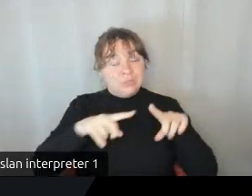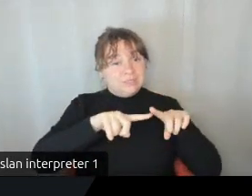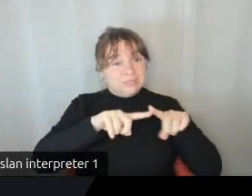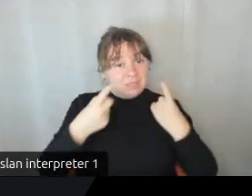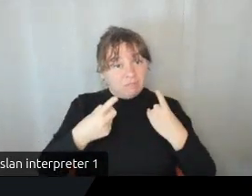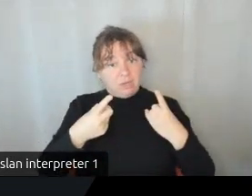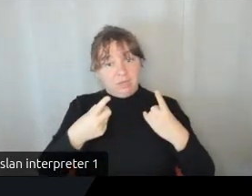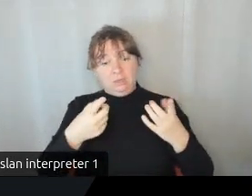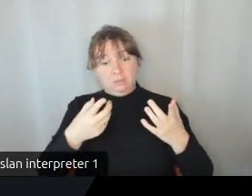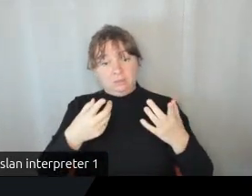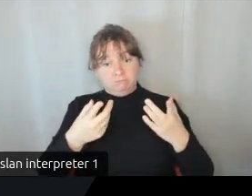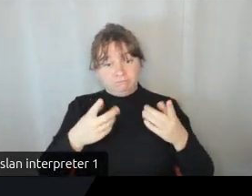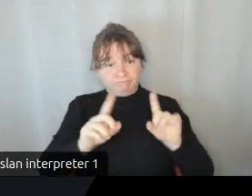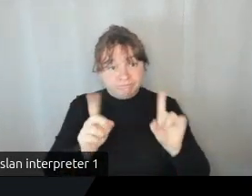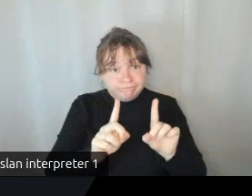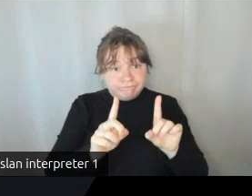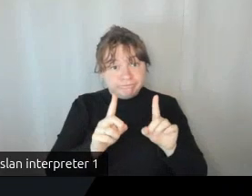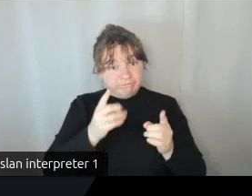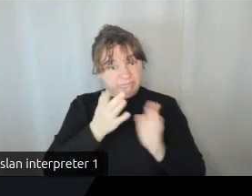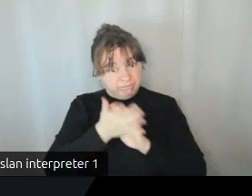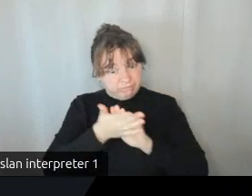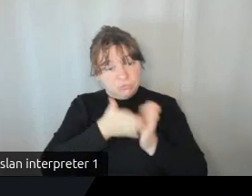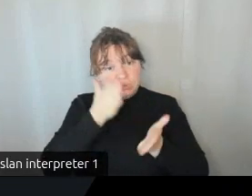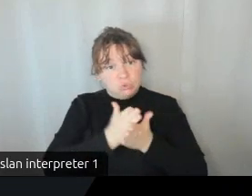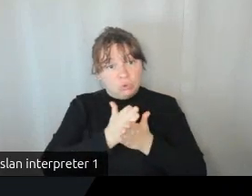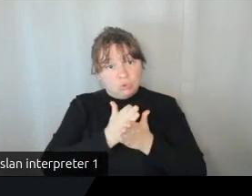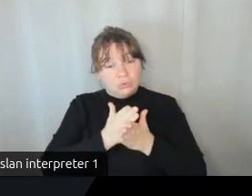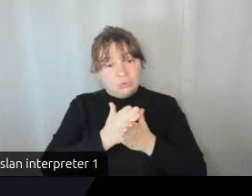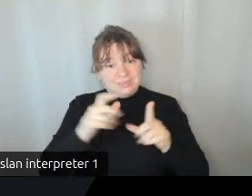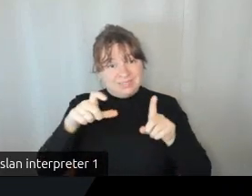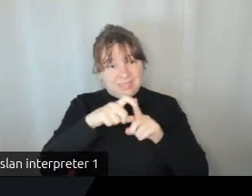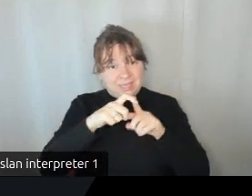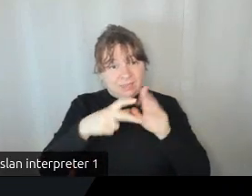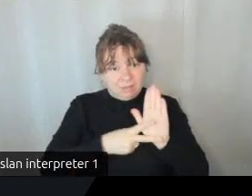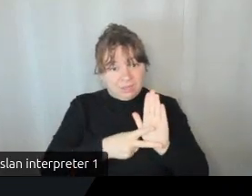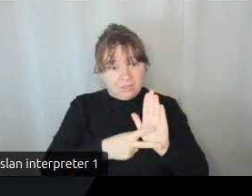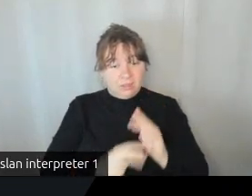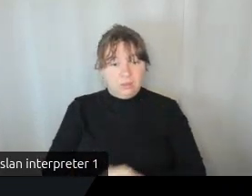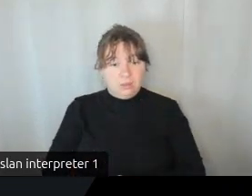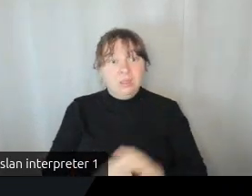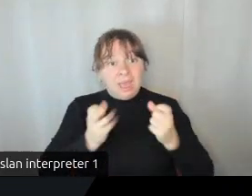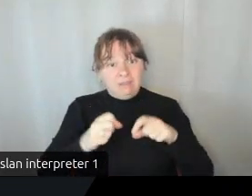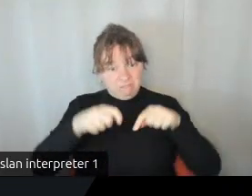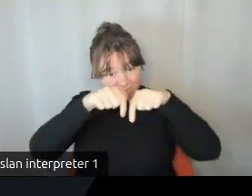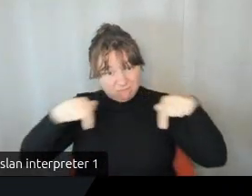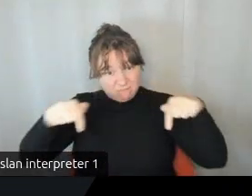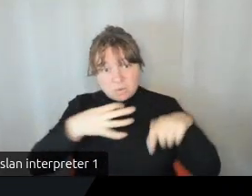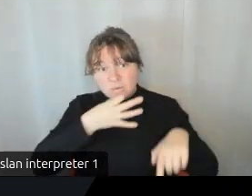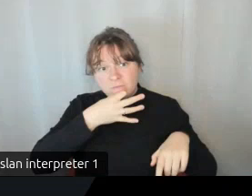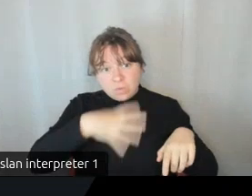violence. Um there are more types of acts um than the ones that are listed here as well. But